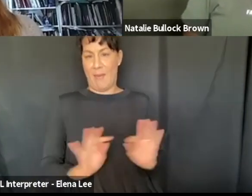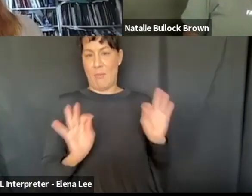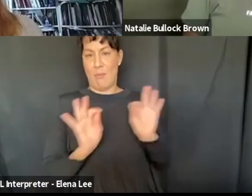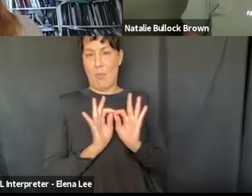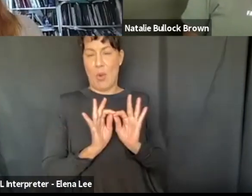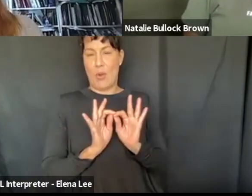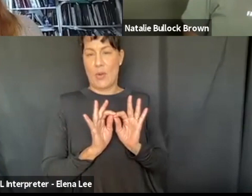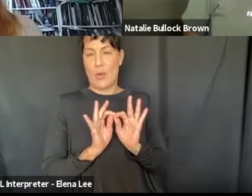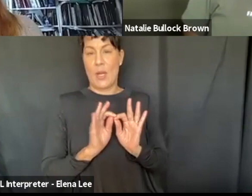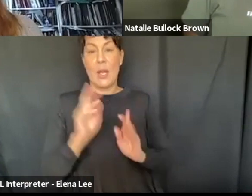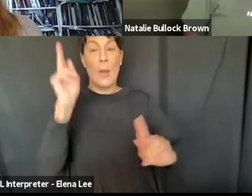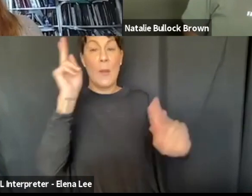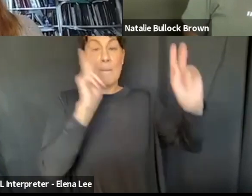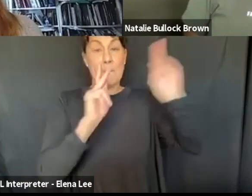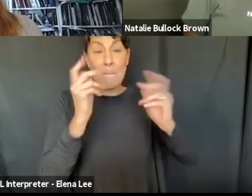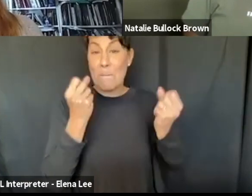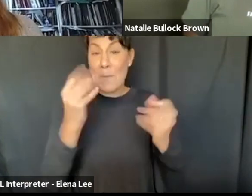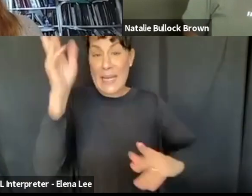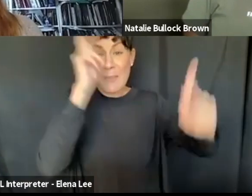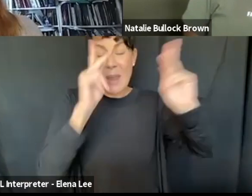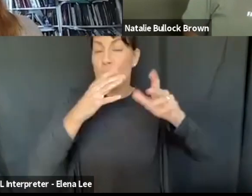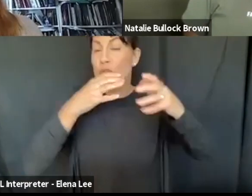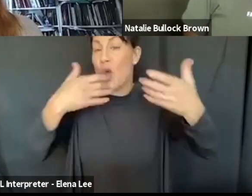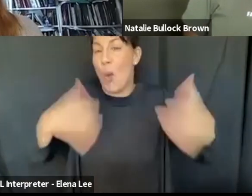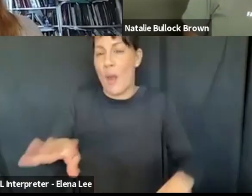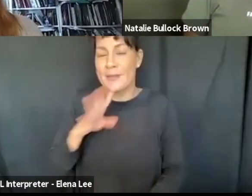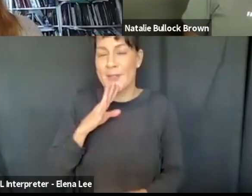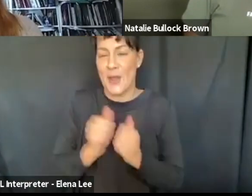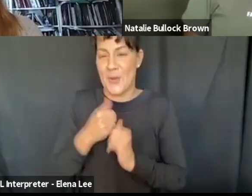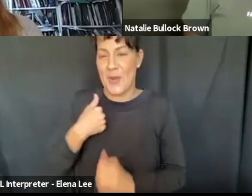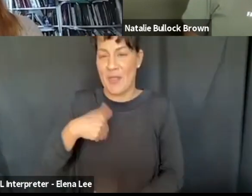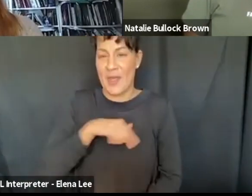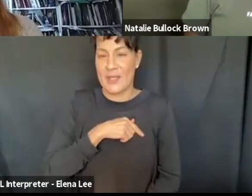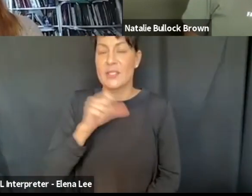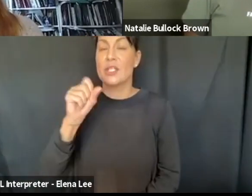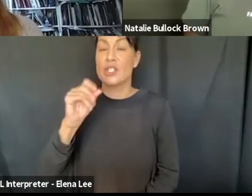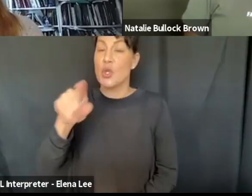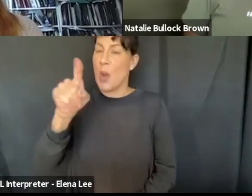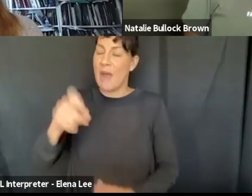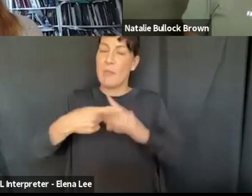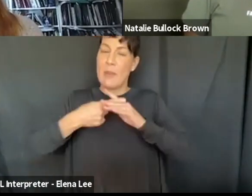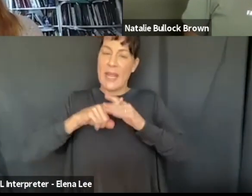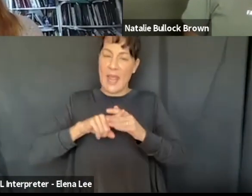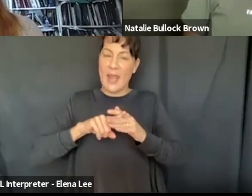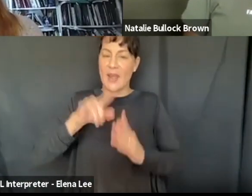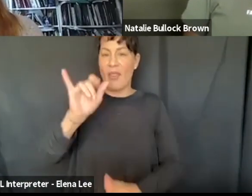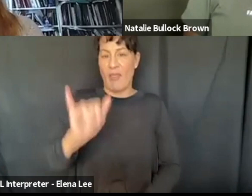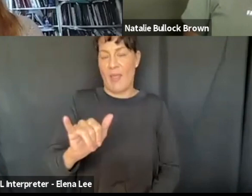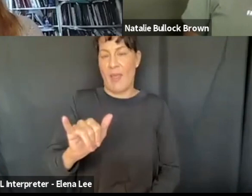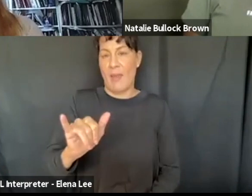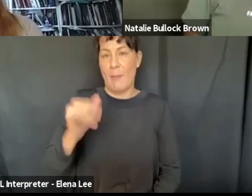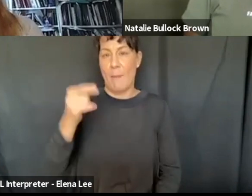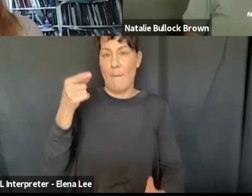They don't want to talk to us. So, like, begin there. People don't wanna tell you their story.